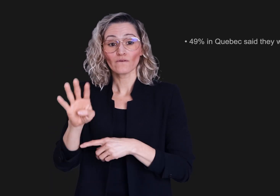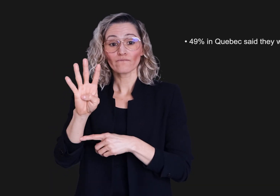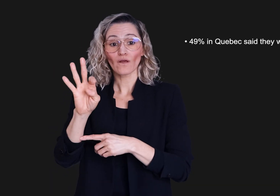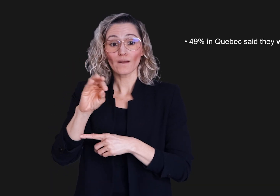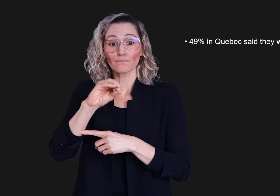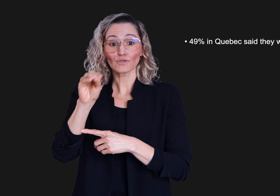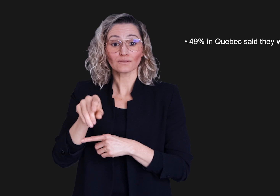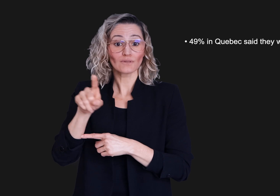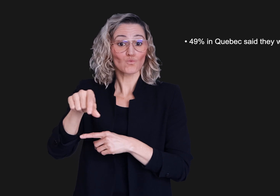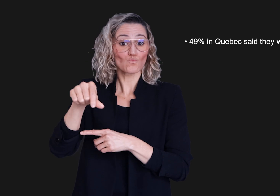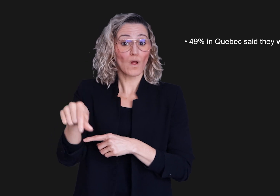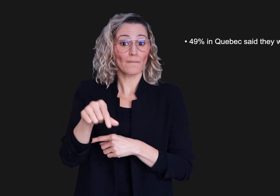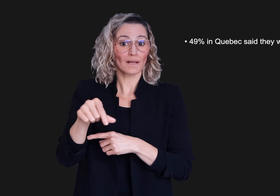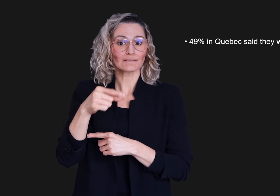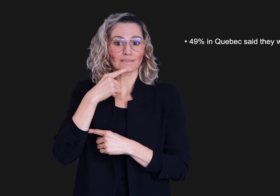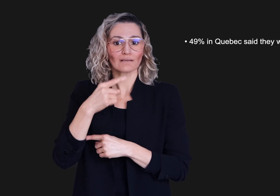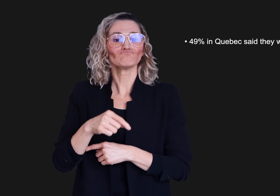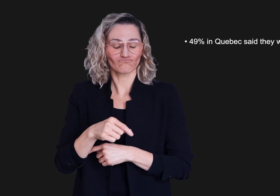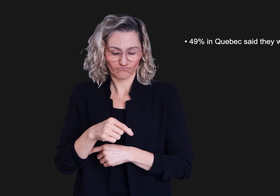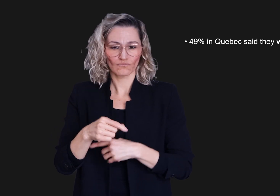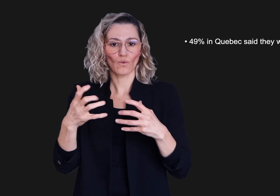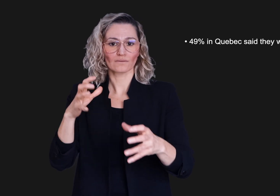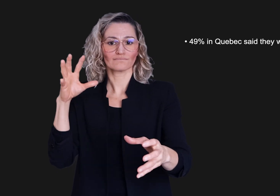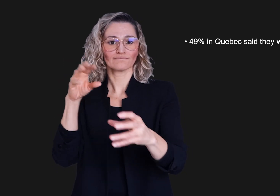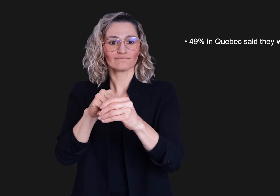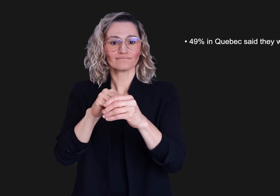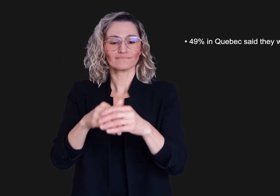• 49% in Quebec said they wanted to take part